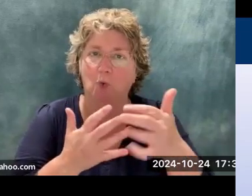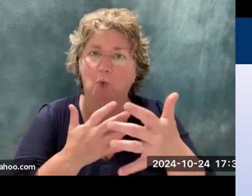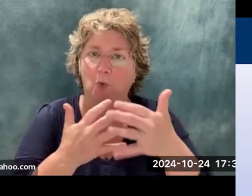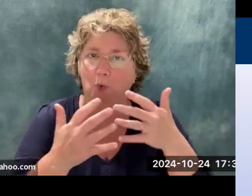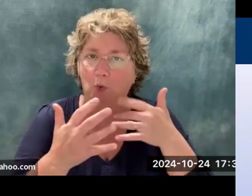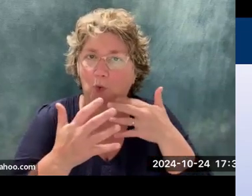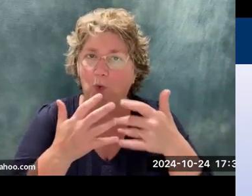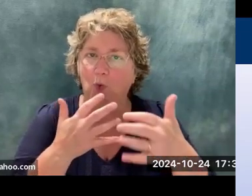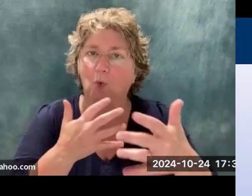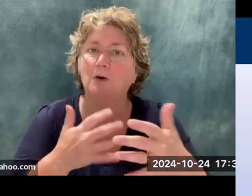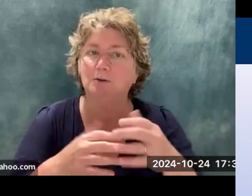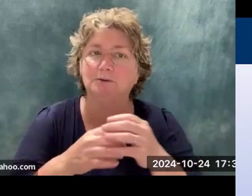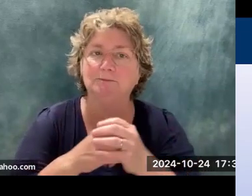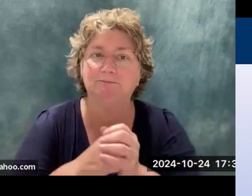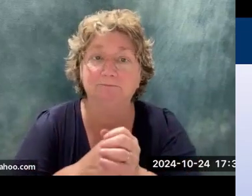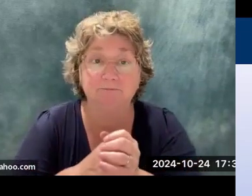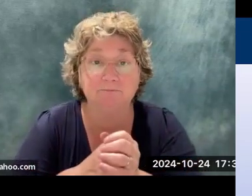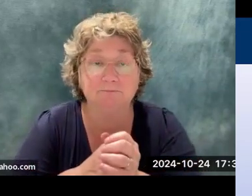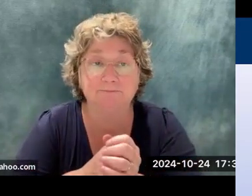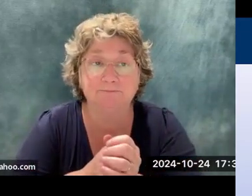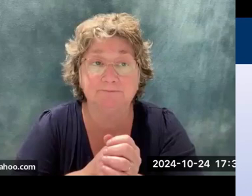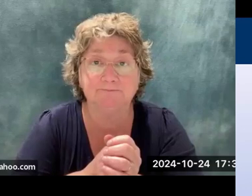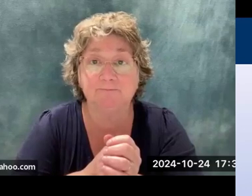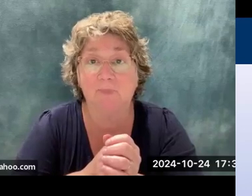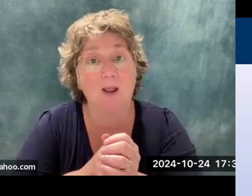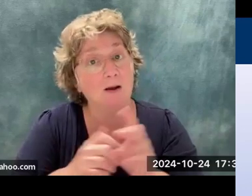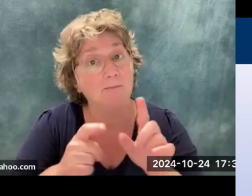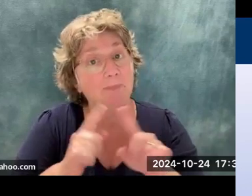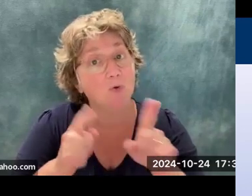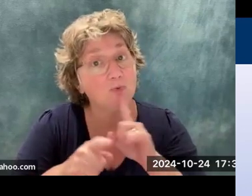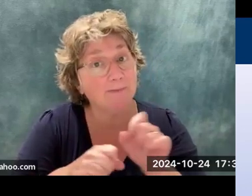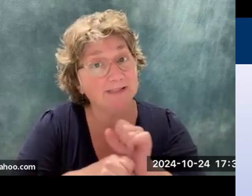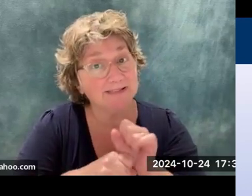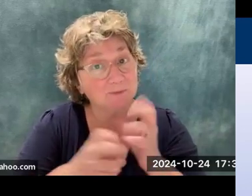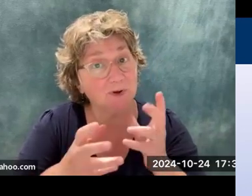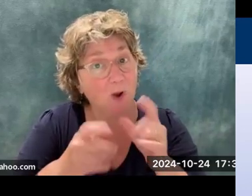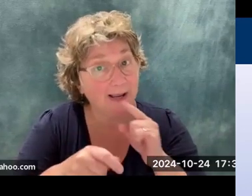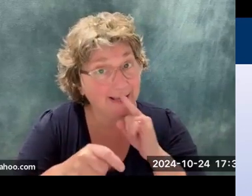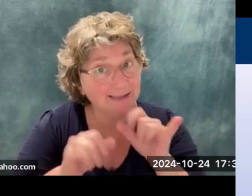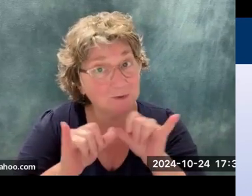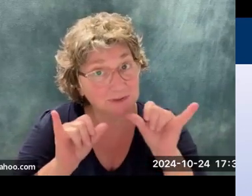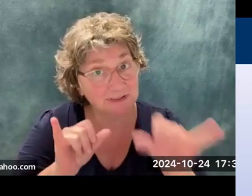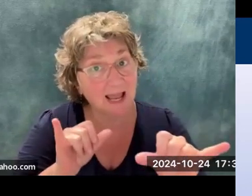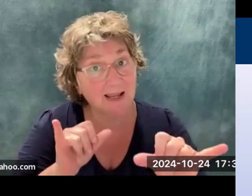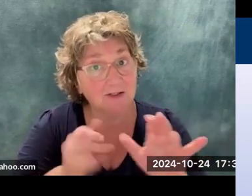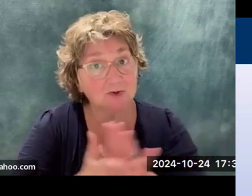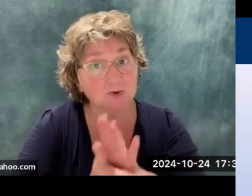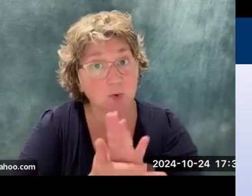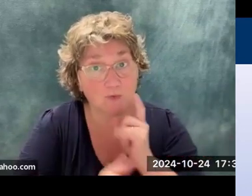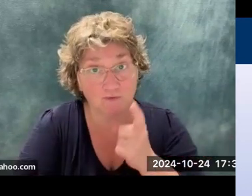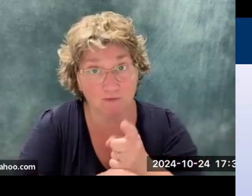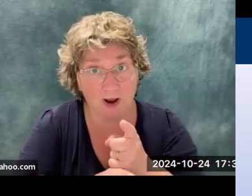And I'd like to turn it over to my colleague, Dr. Marie Brault, to say a few words about mental health issues